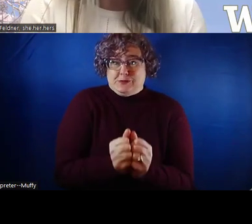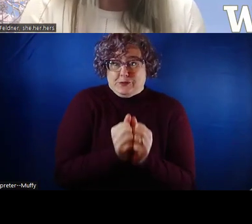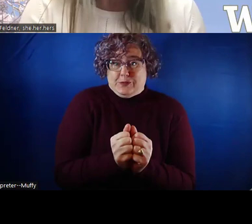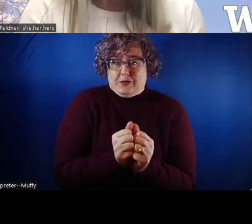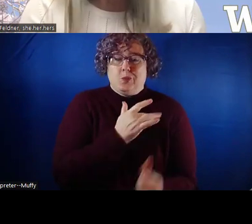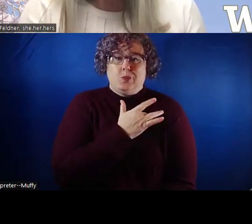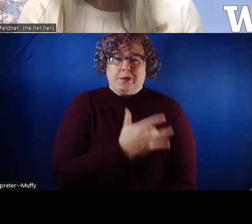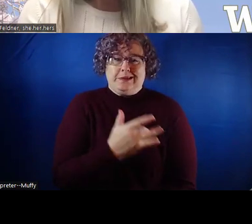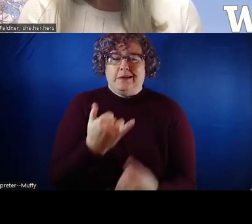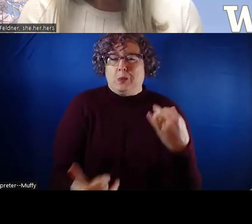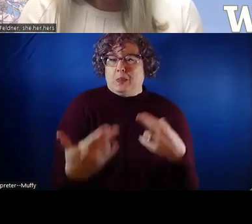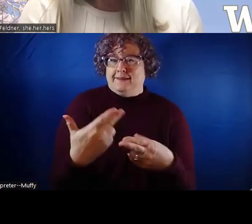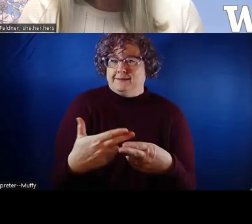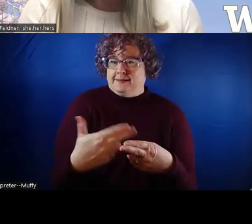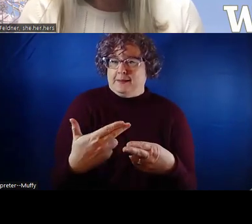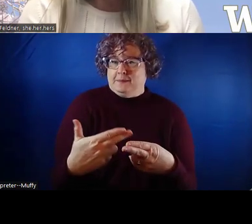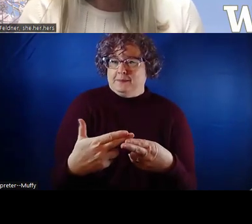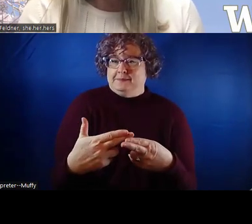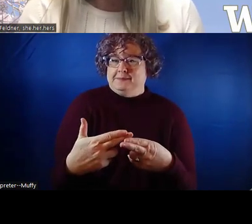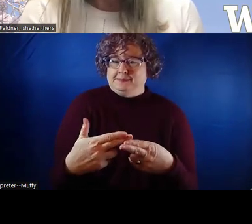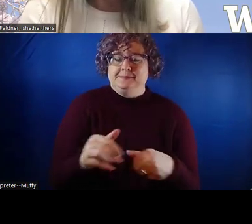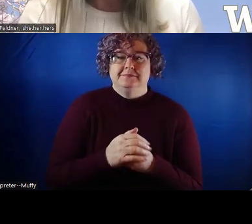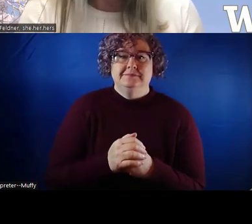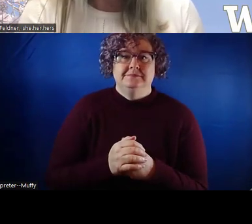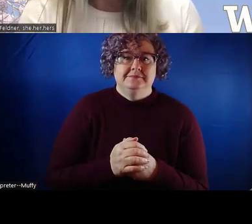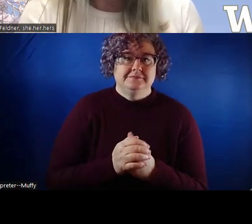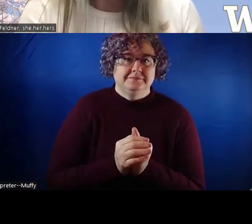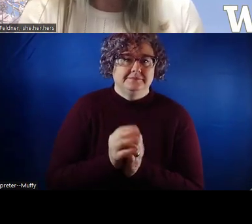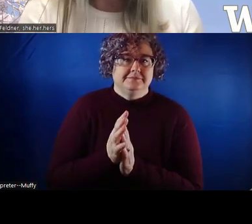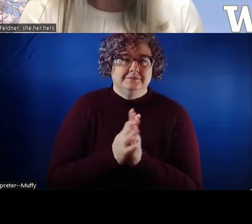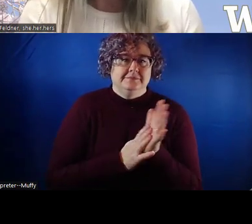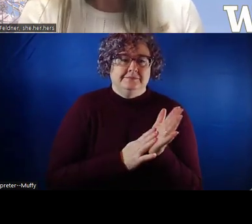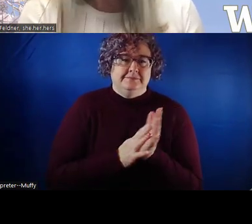we typically will refer to each other by our last names as Evans or Feldner.